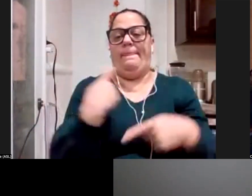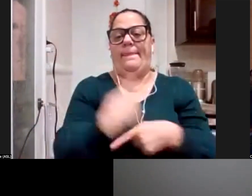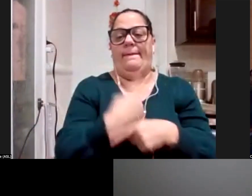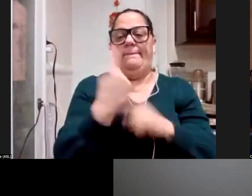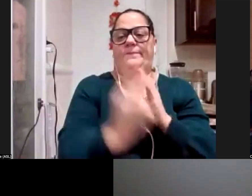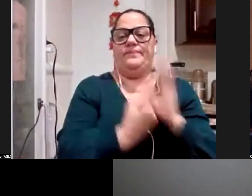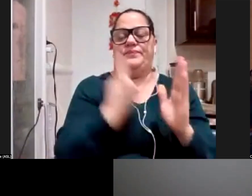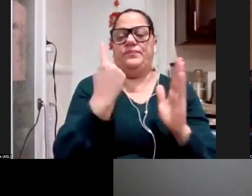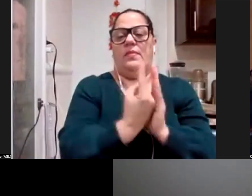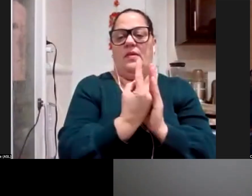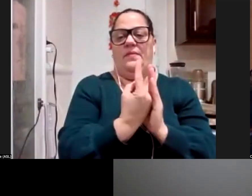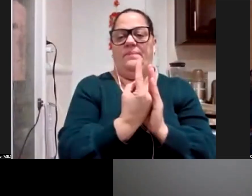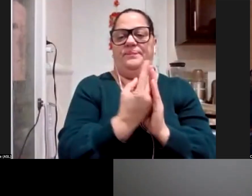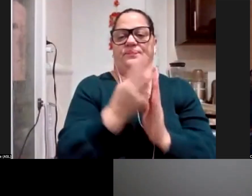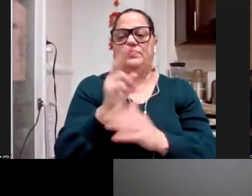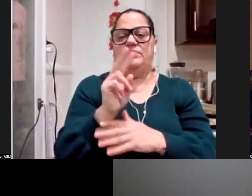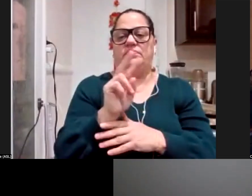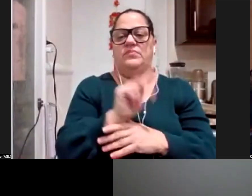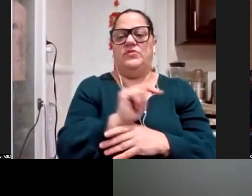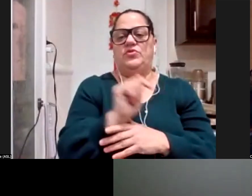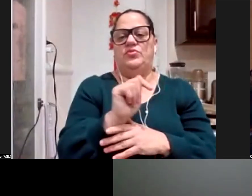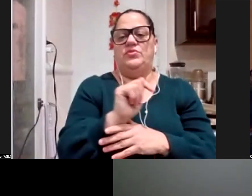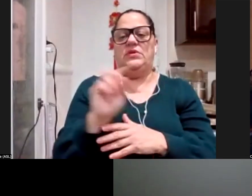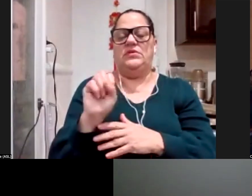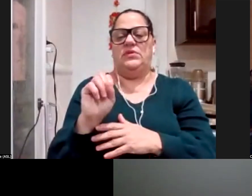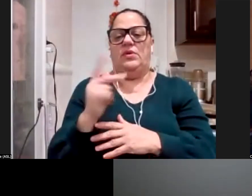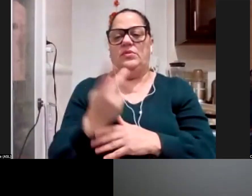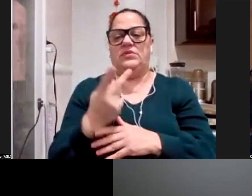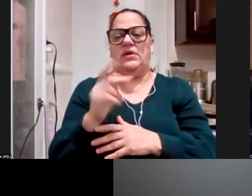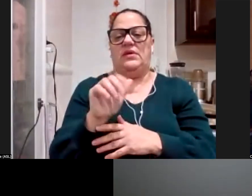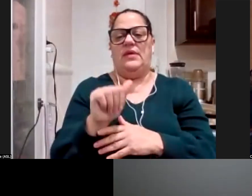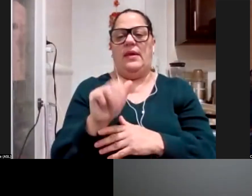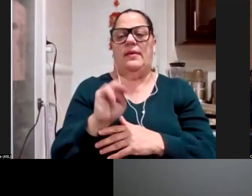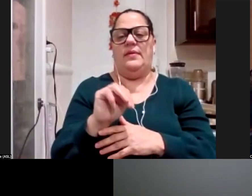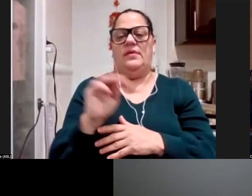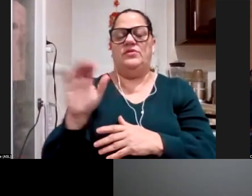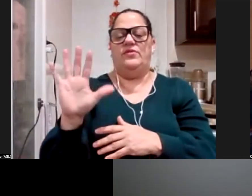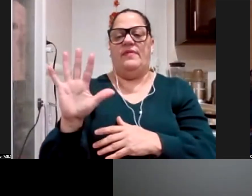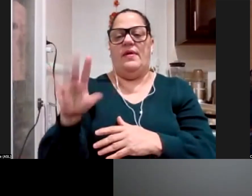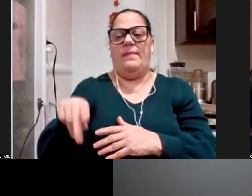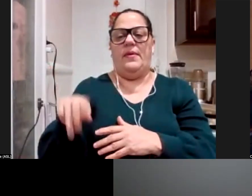the museum Natalie's posted will be Tuesdays and Thursdays from 10:00 a.m. um 10:00 a.m.